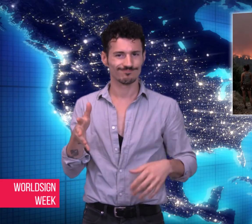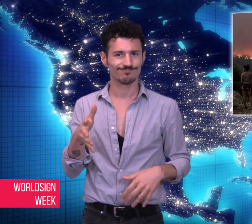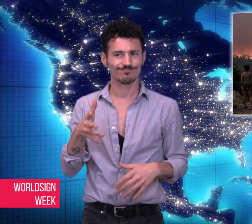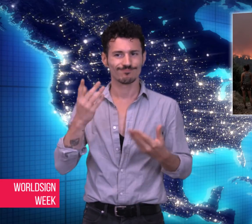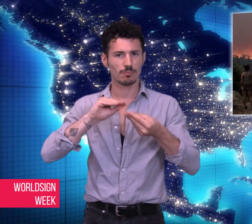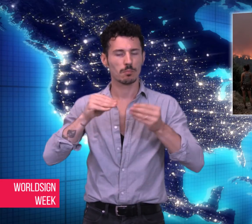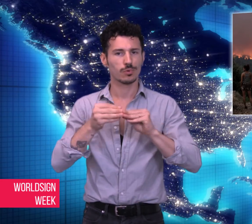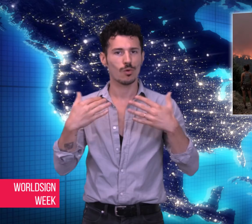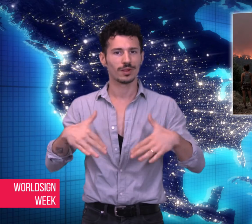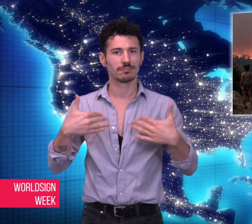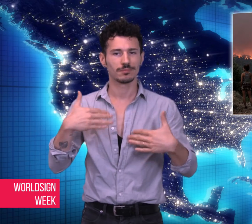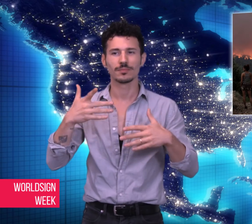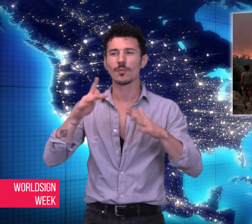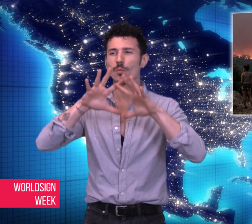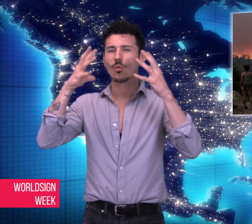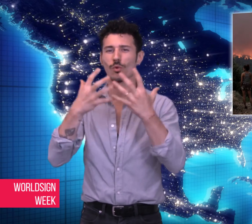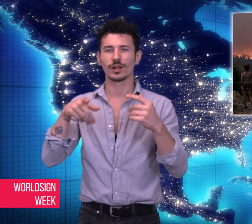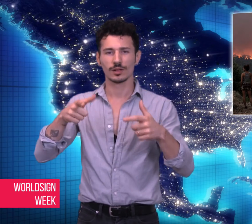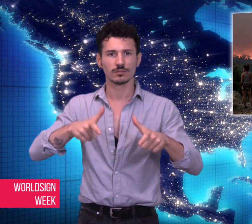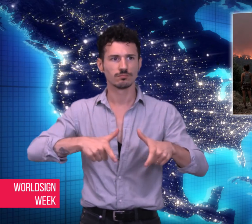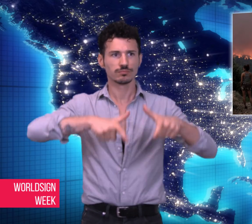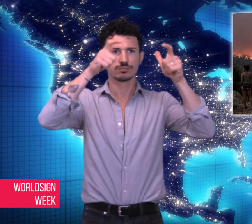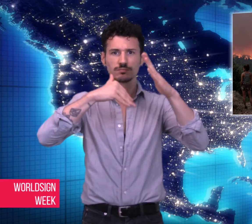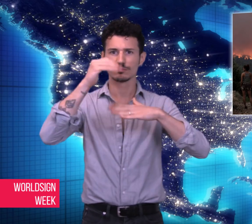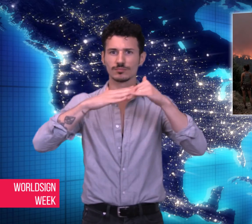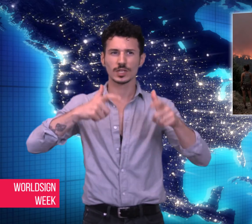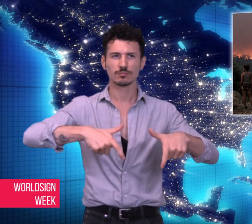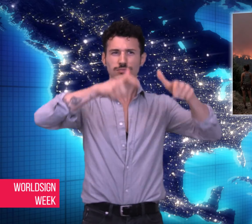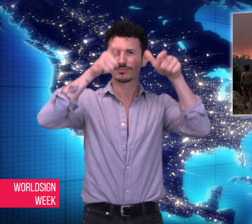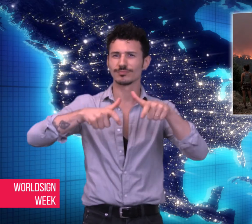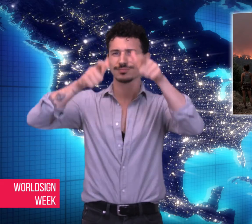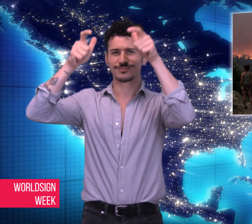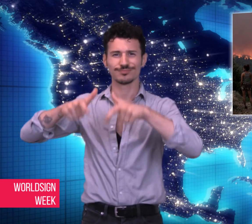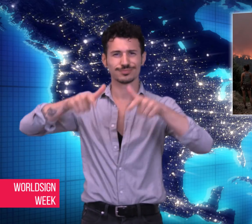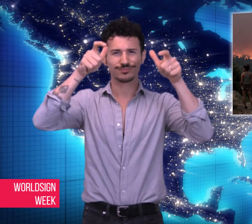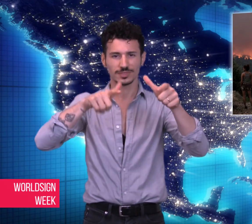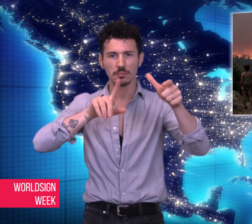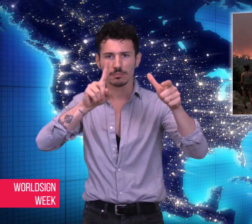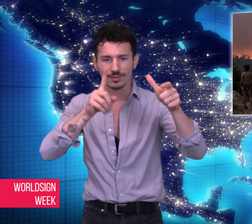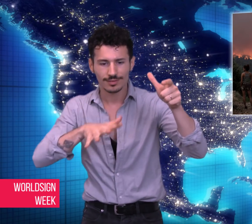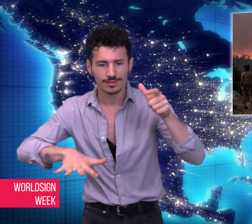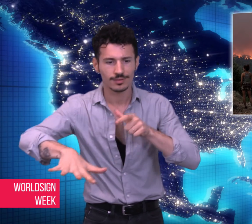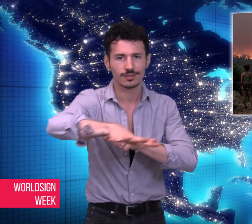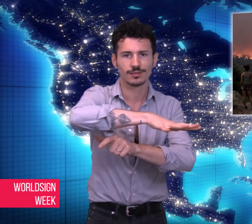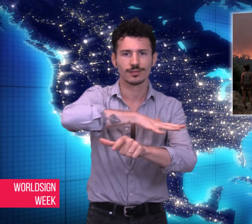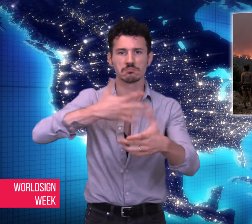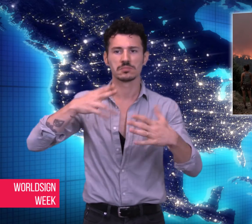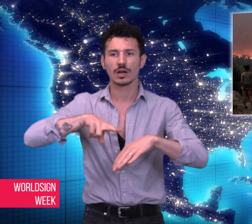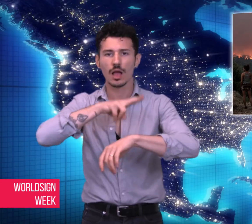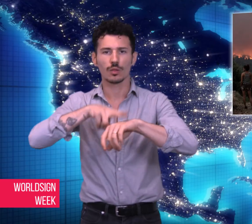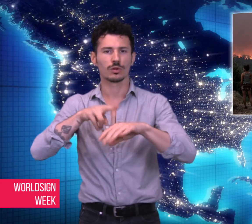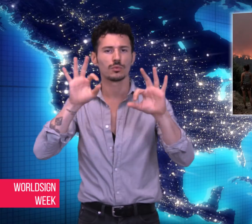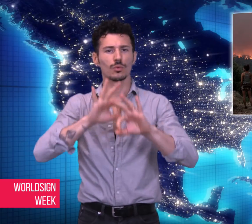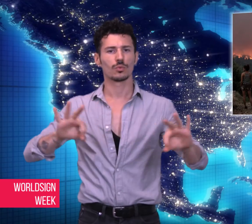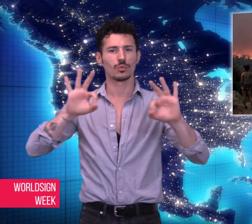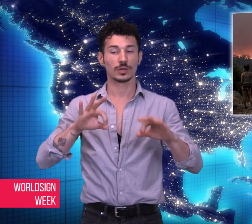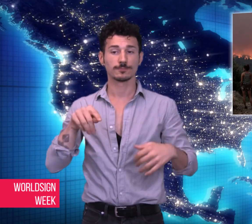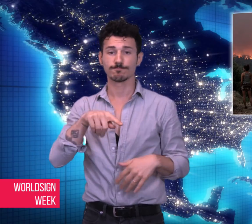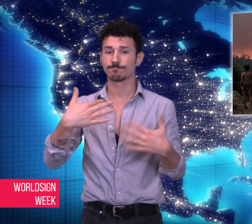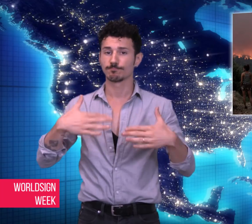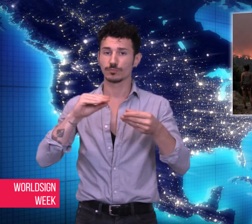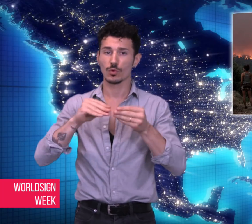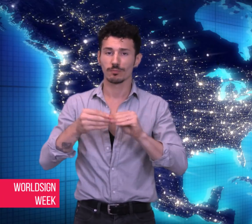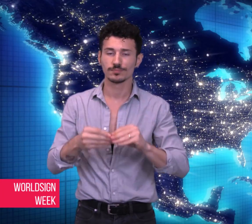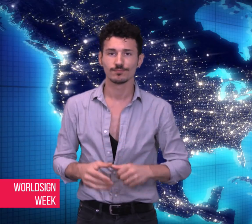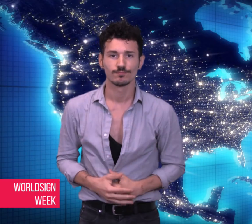factor according to a official in California.